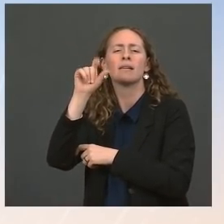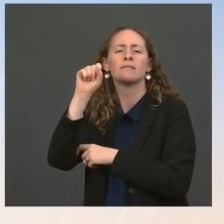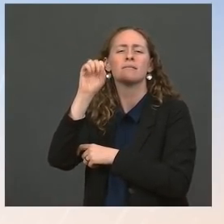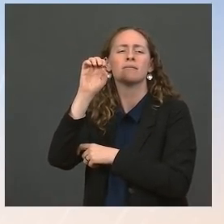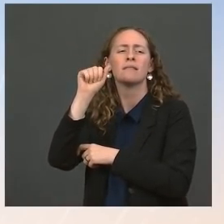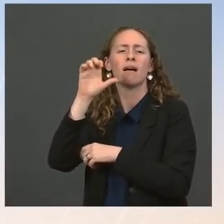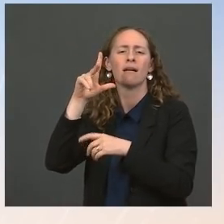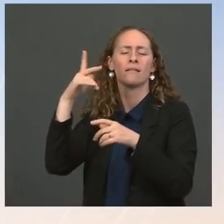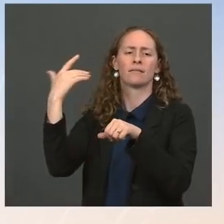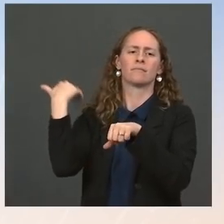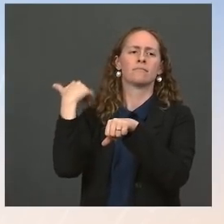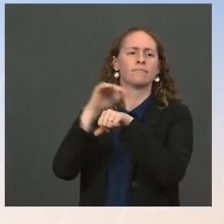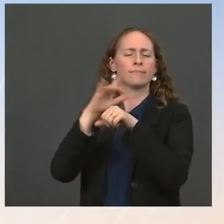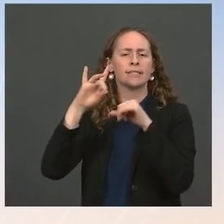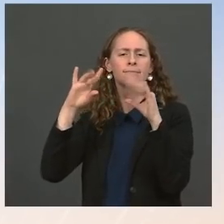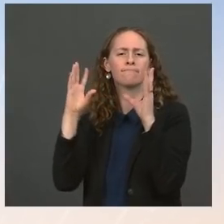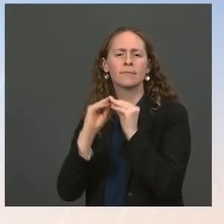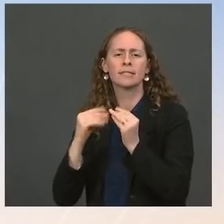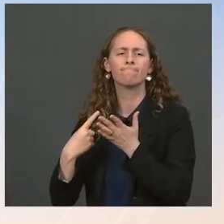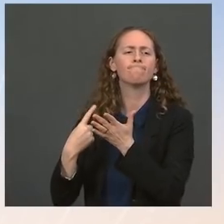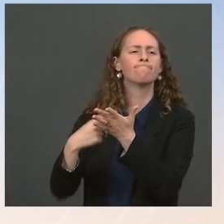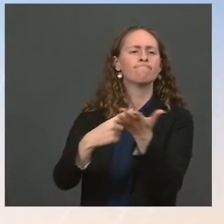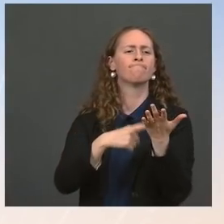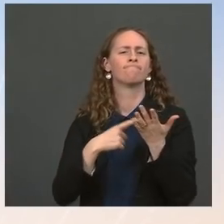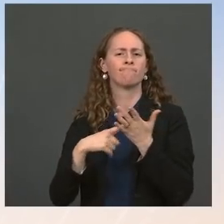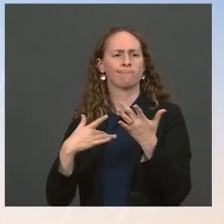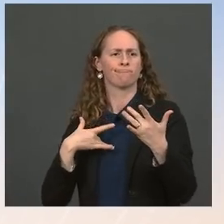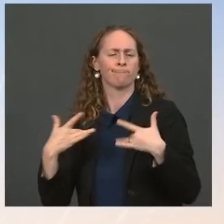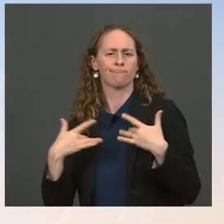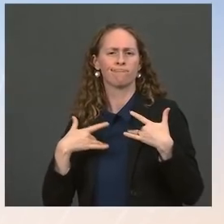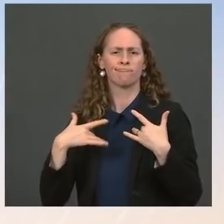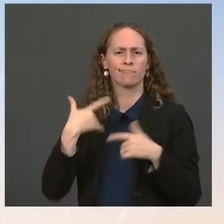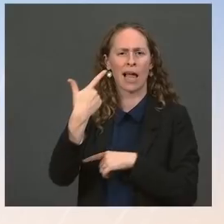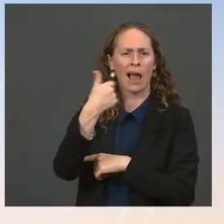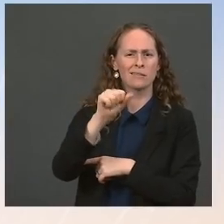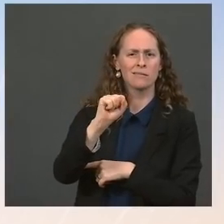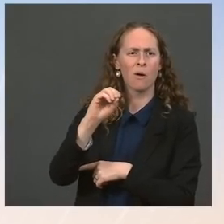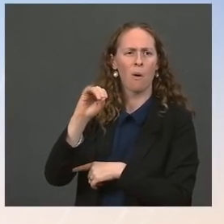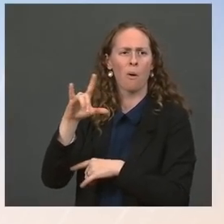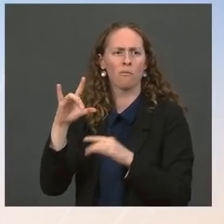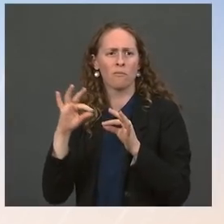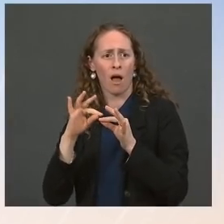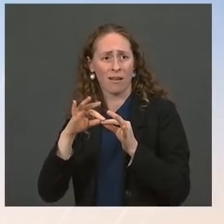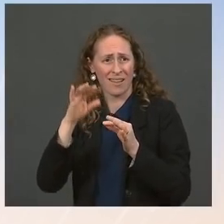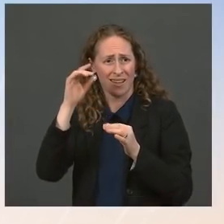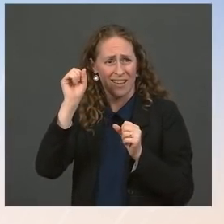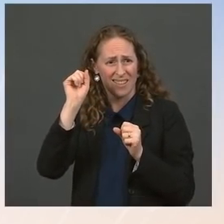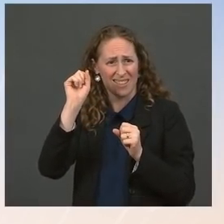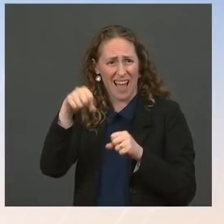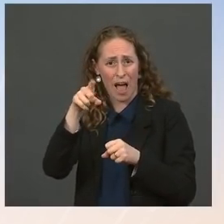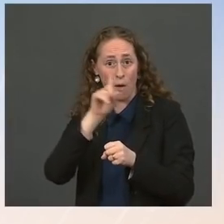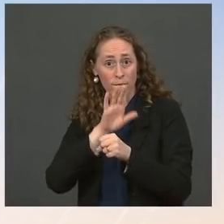and also what are the options that they were discussing. Ms. Psaki: Well, we are very well aware